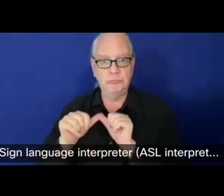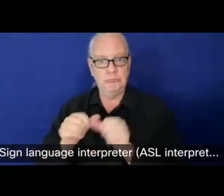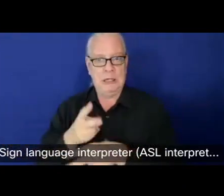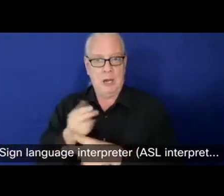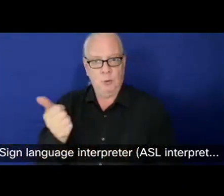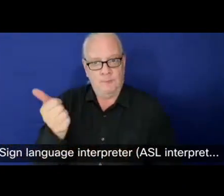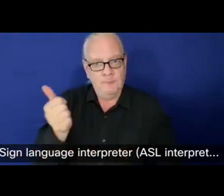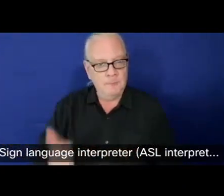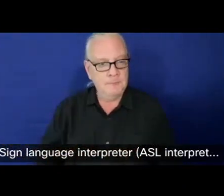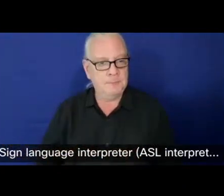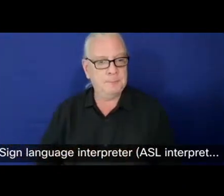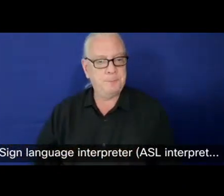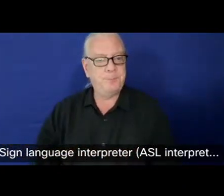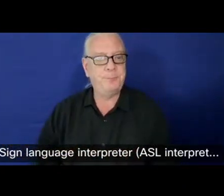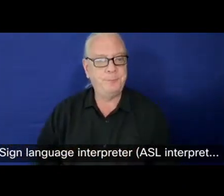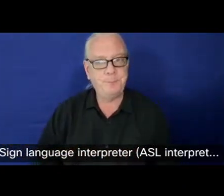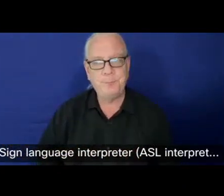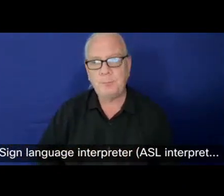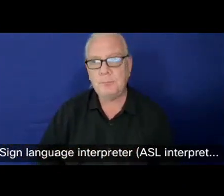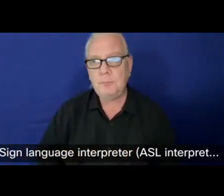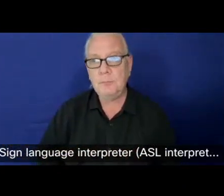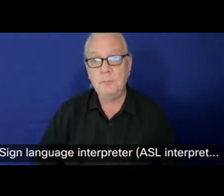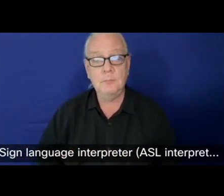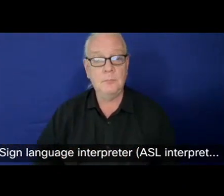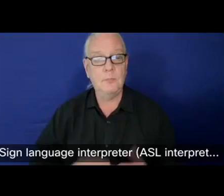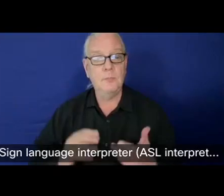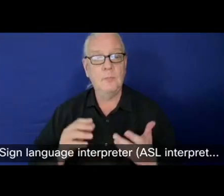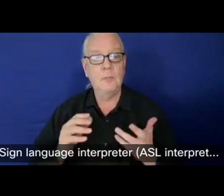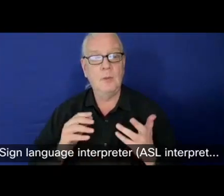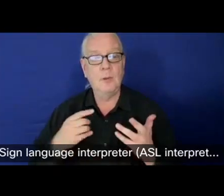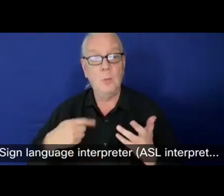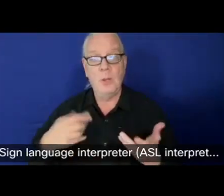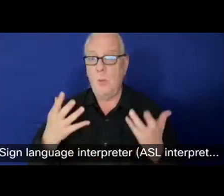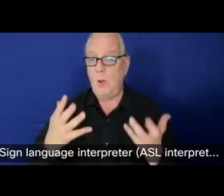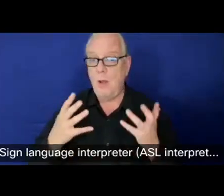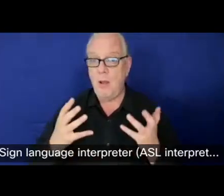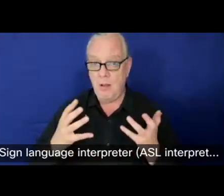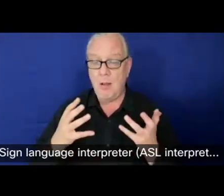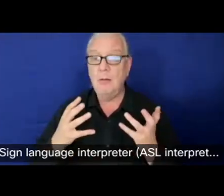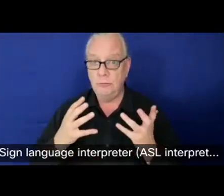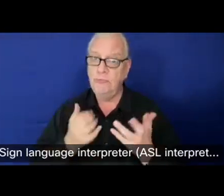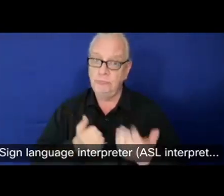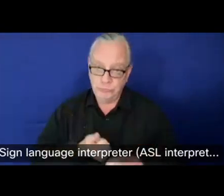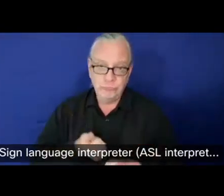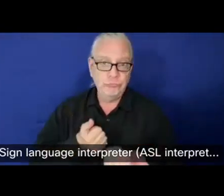yourself. And so, being sure that we are supporting again the